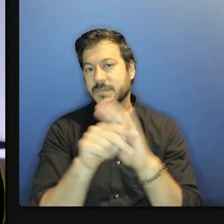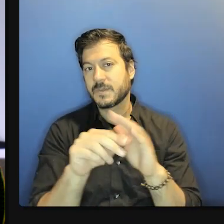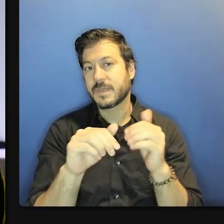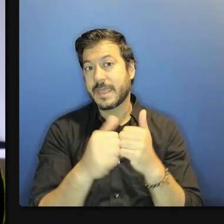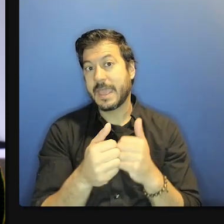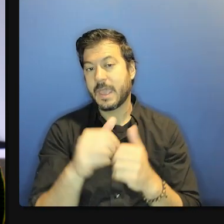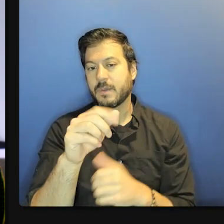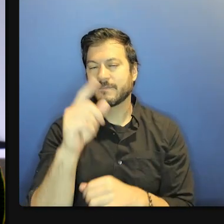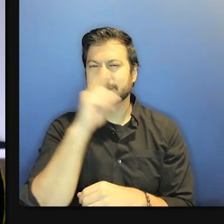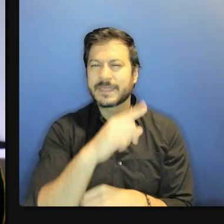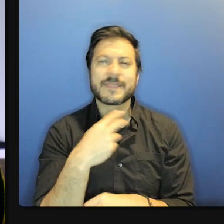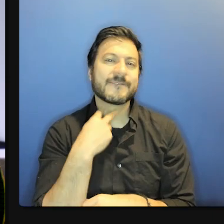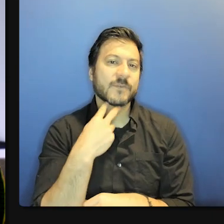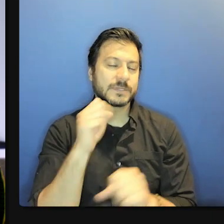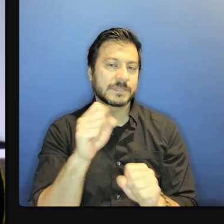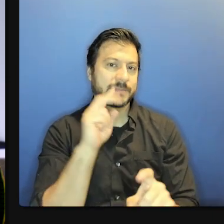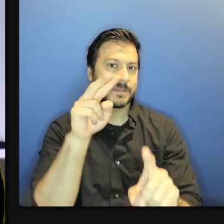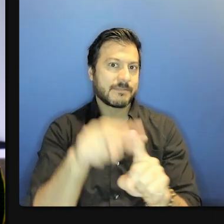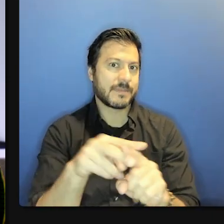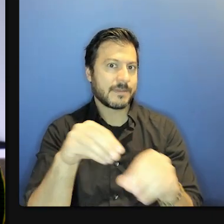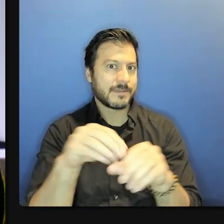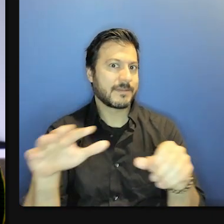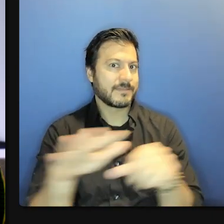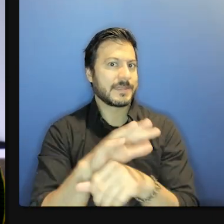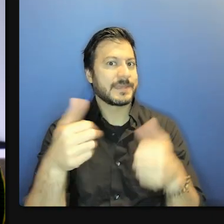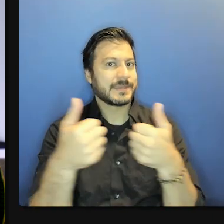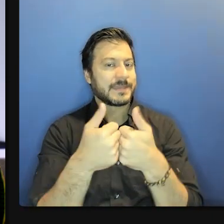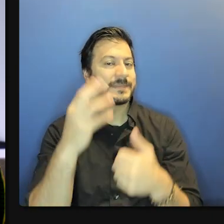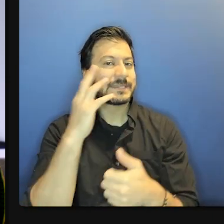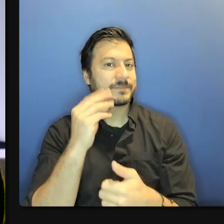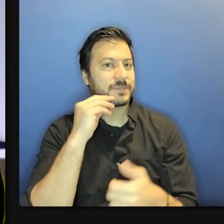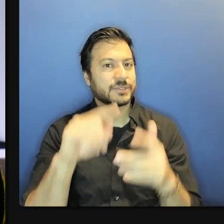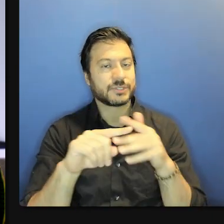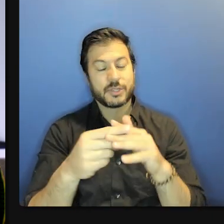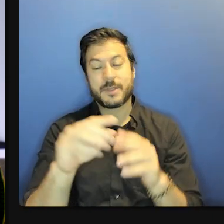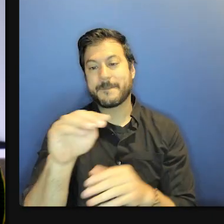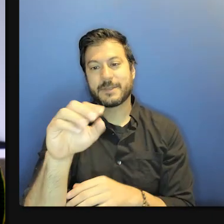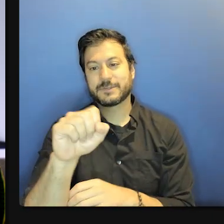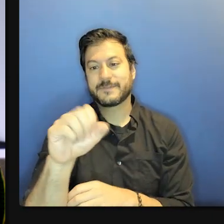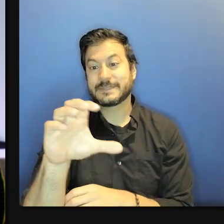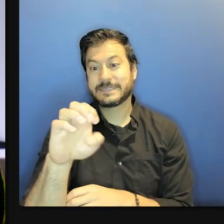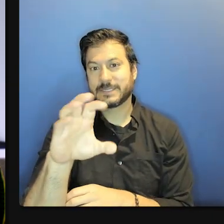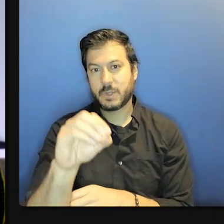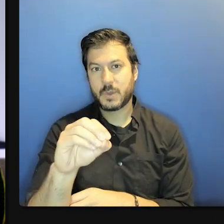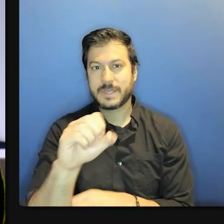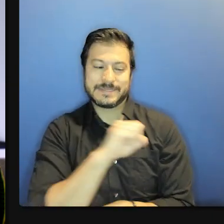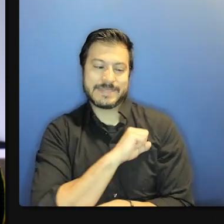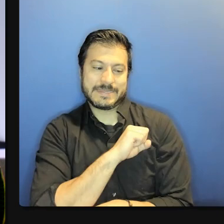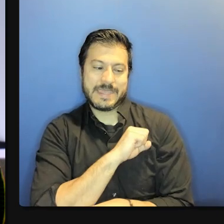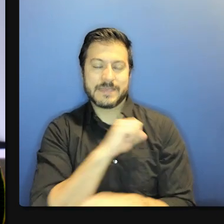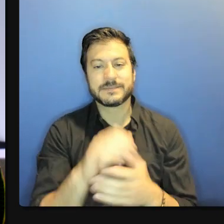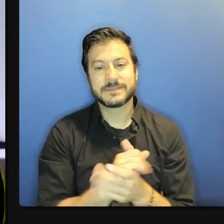showing how synthetic voice can be applied in a complete game experience, starring Microsoft CEO, Satya Nadella.